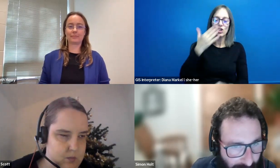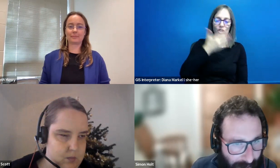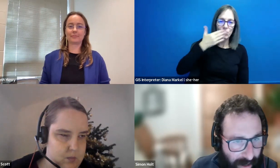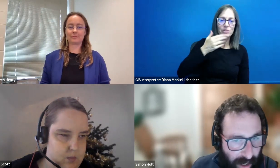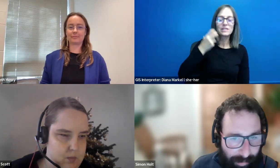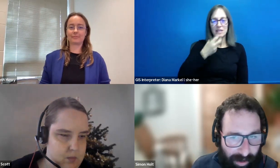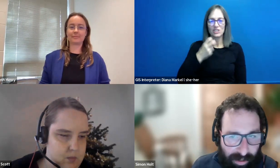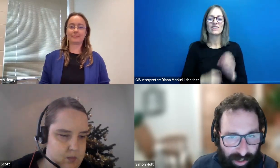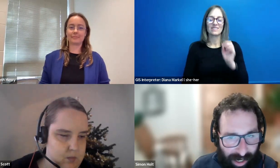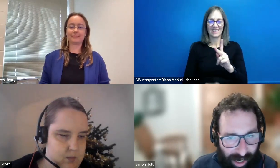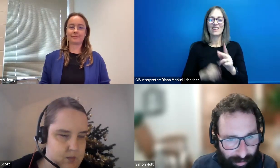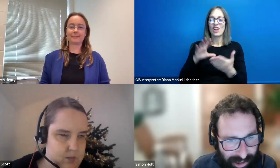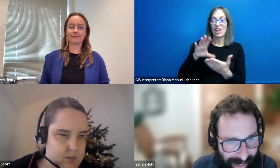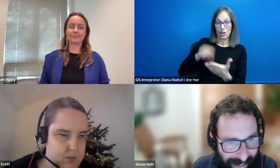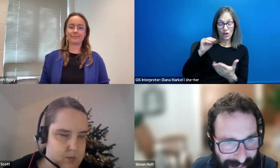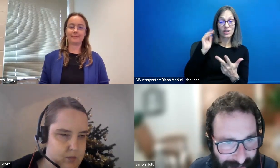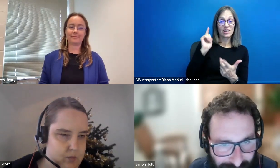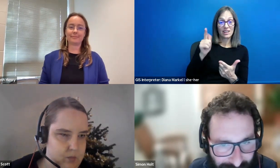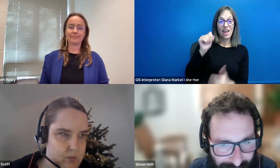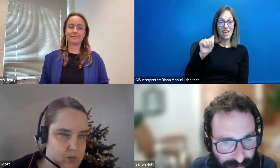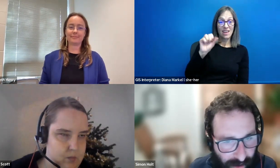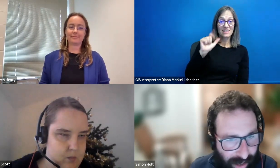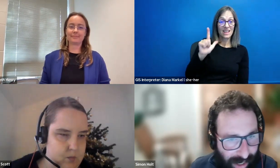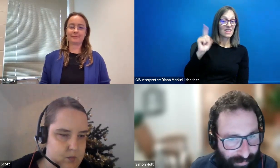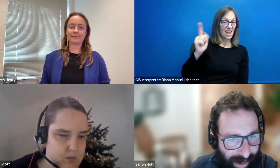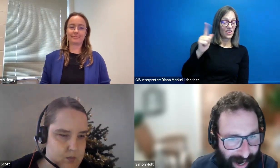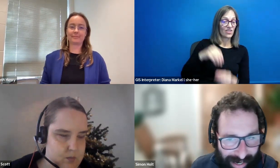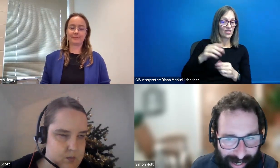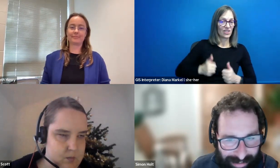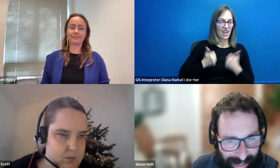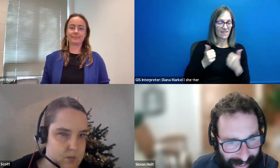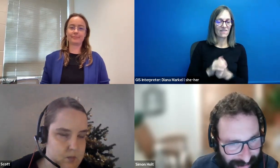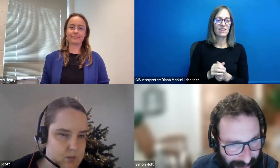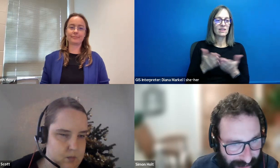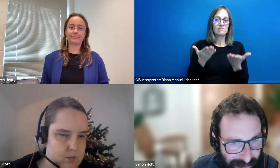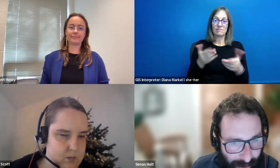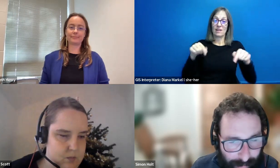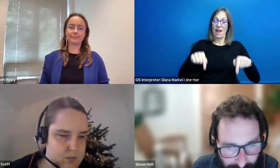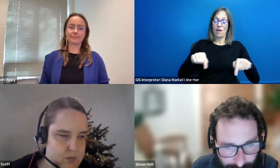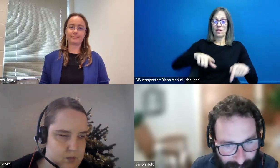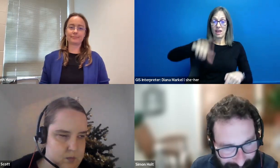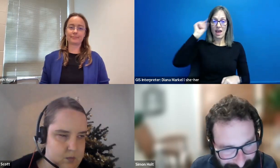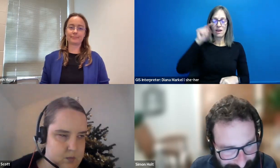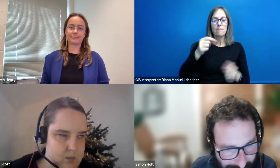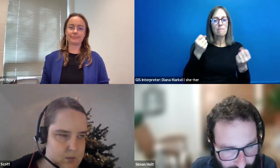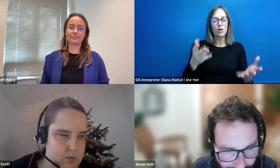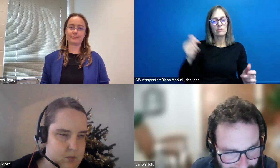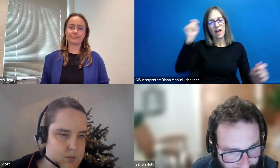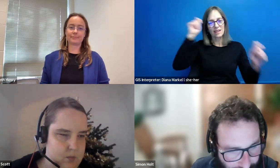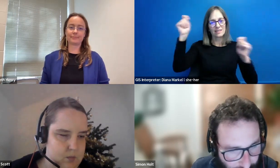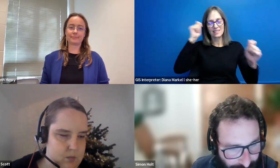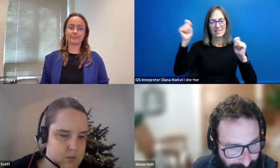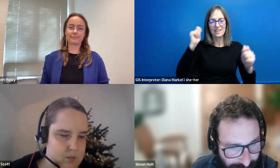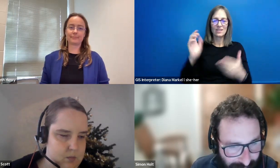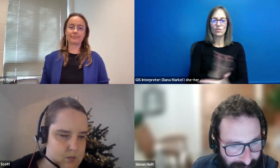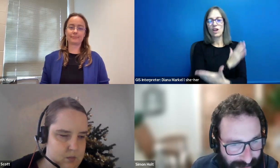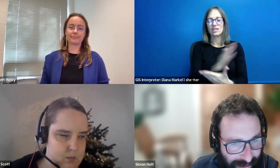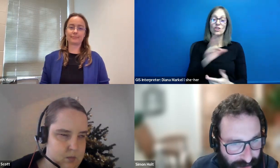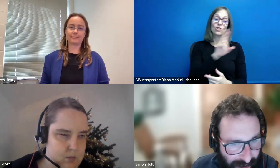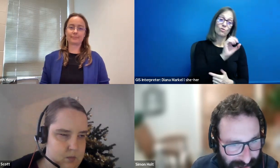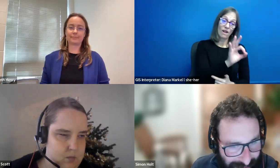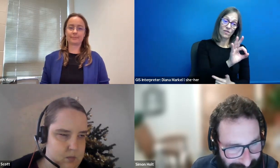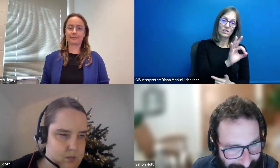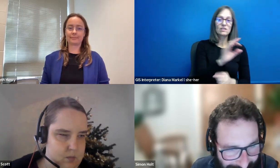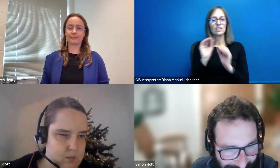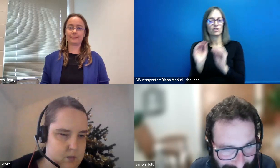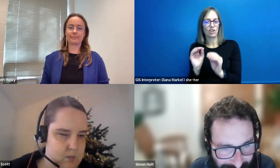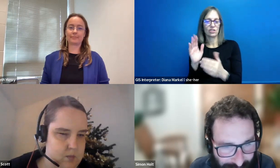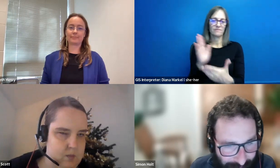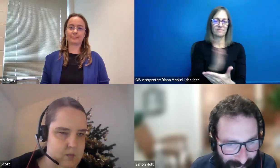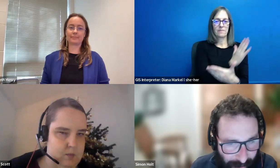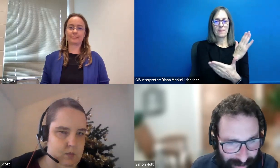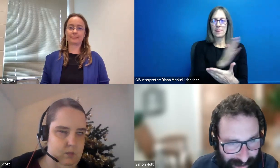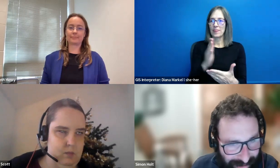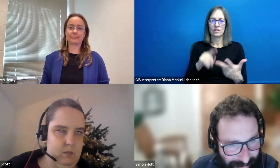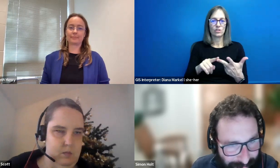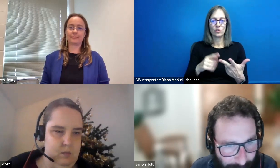Simon Holt: Um, learning American sign language, ASL, later on in life. At Gallaudet she wears multiple hats ranging from reference to instruction uh to acquisitions